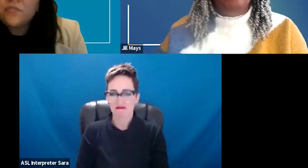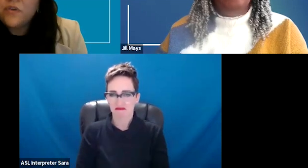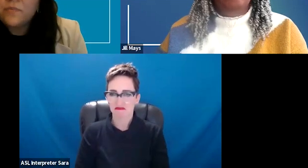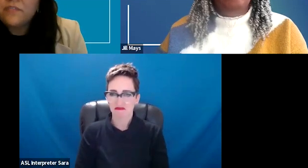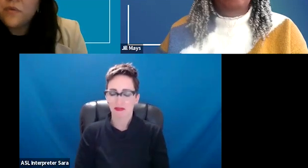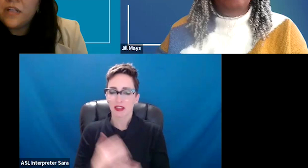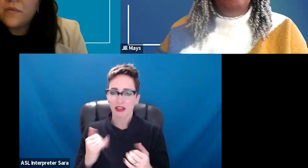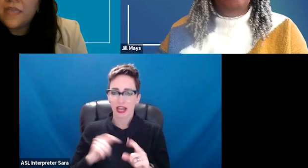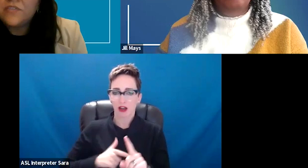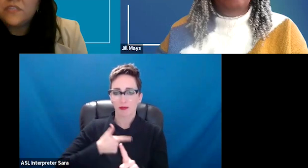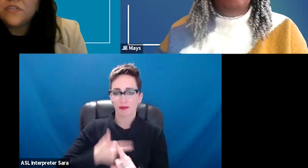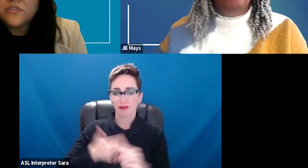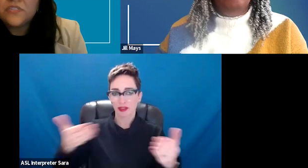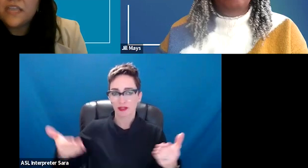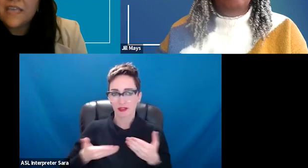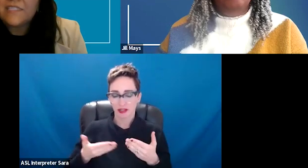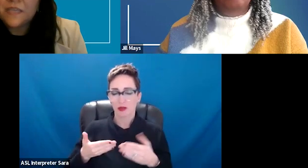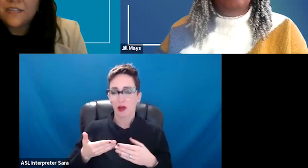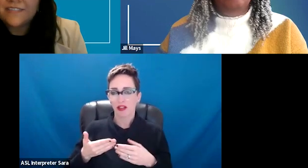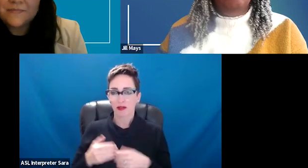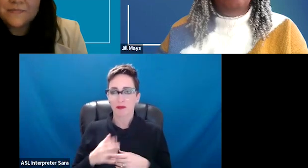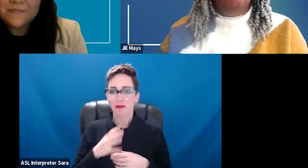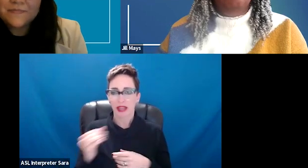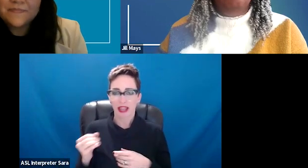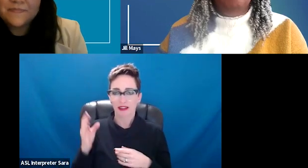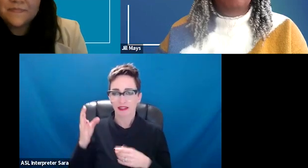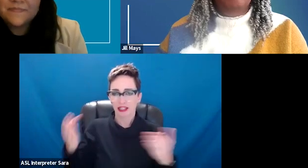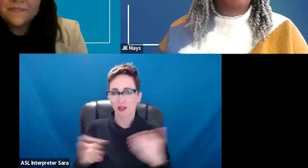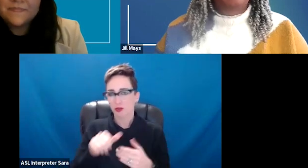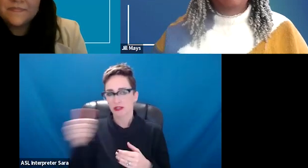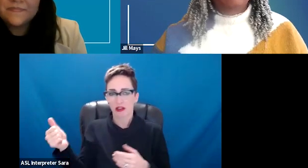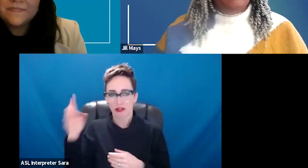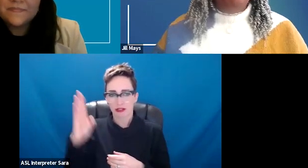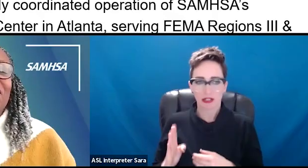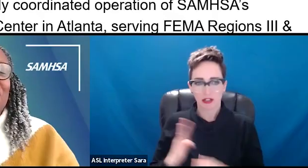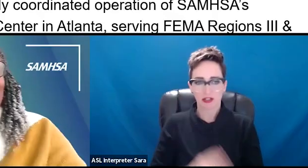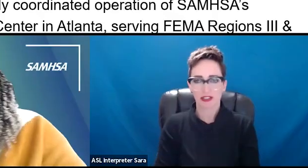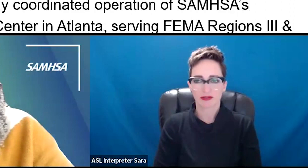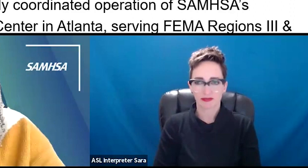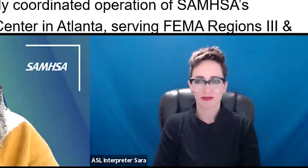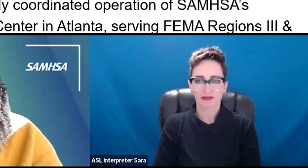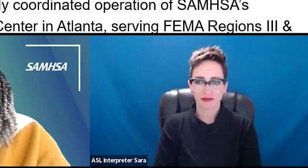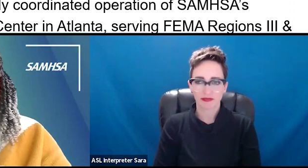for a brief welcome and to introduce our guest speakers. Good afternoon, everyone.